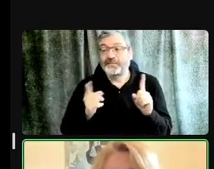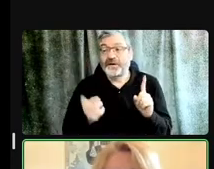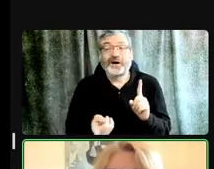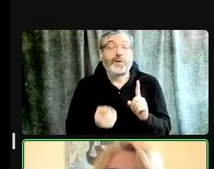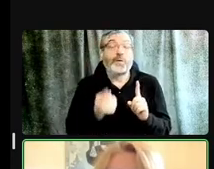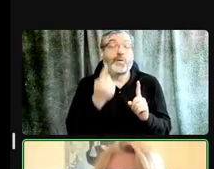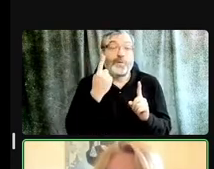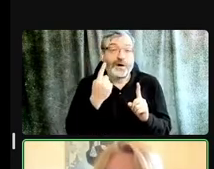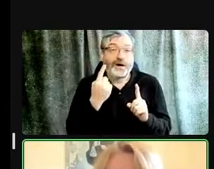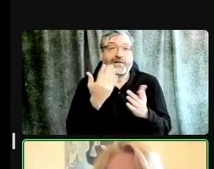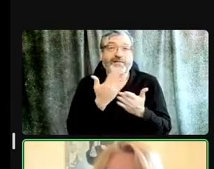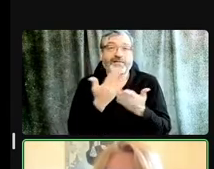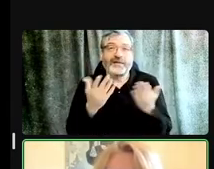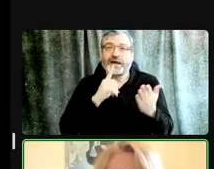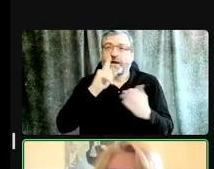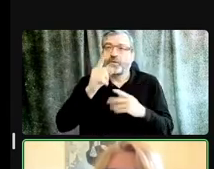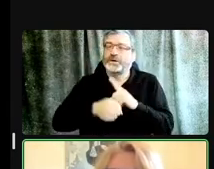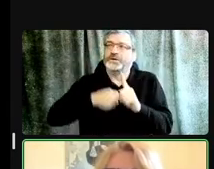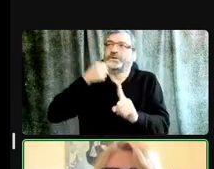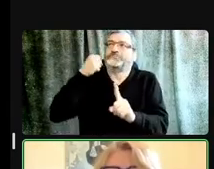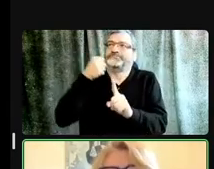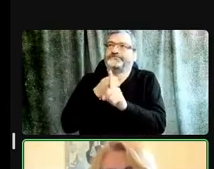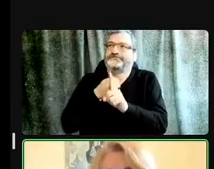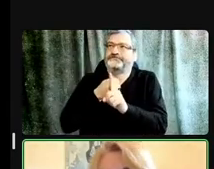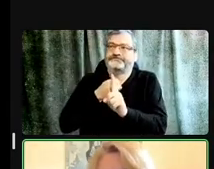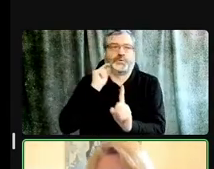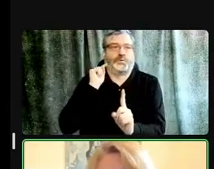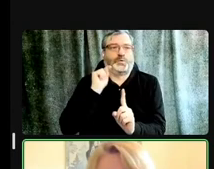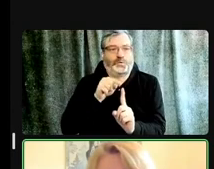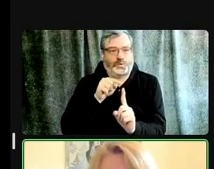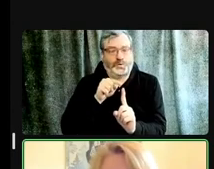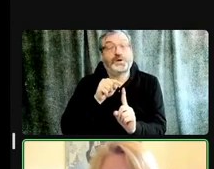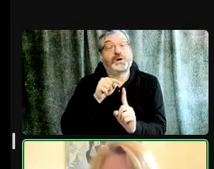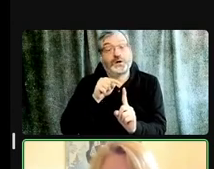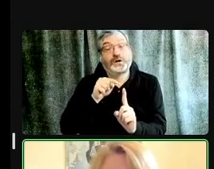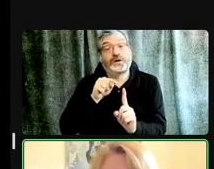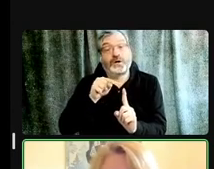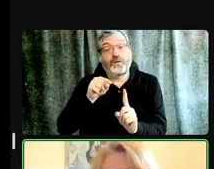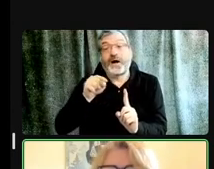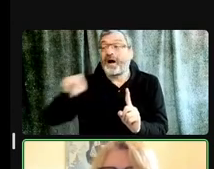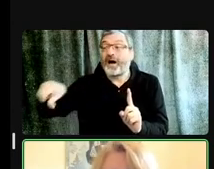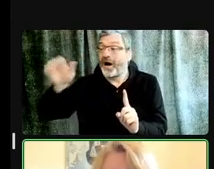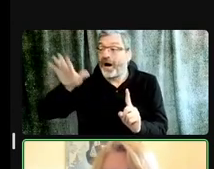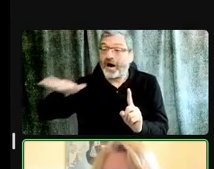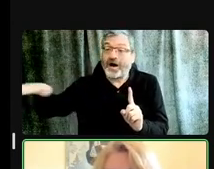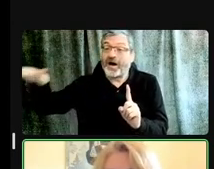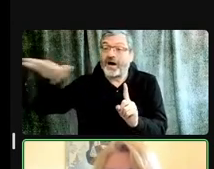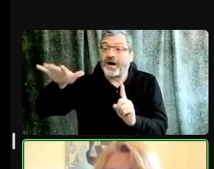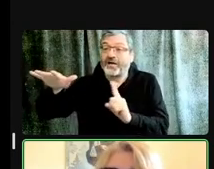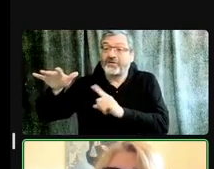struck home with us is that while everyone else was shut down, therapy dogs were also